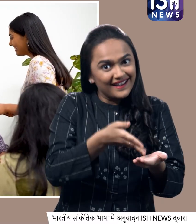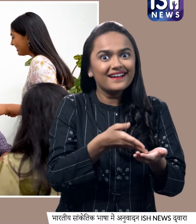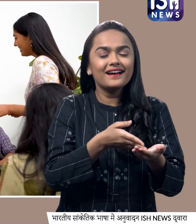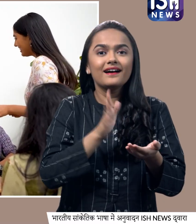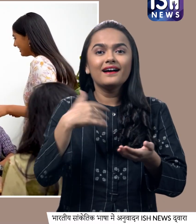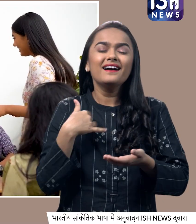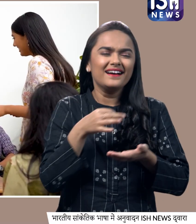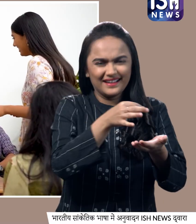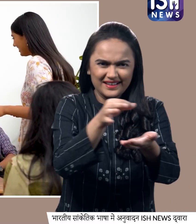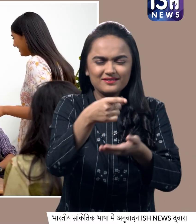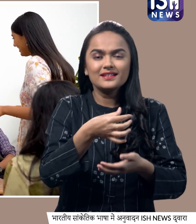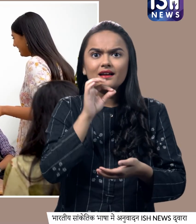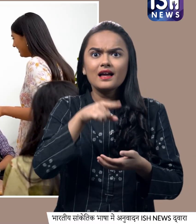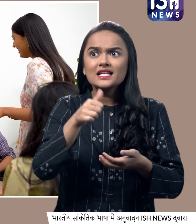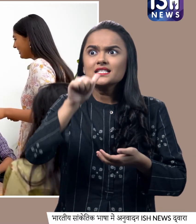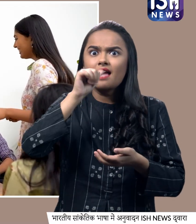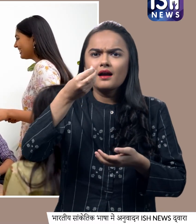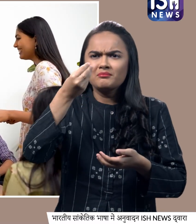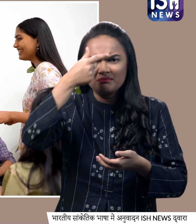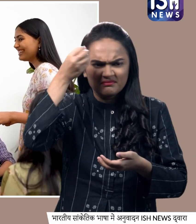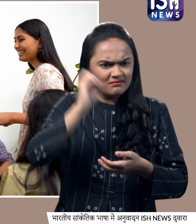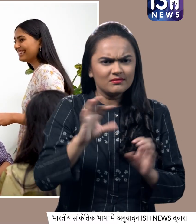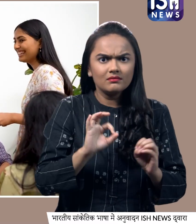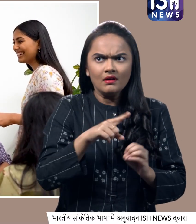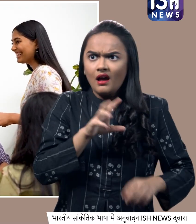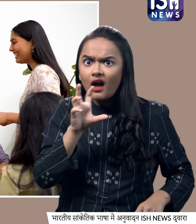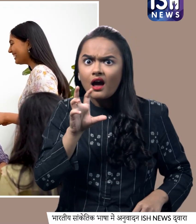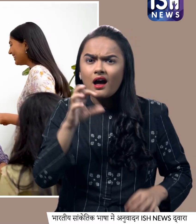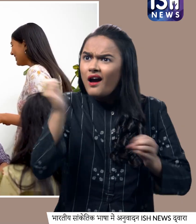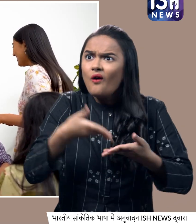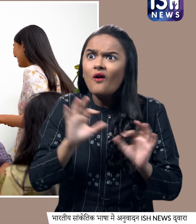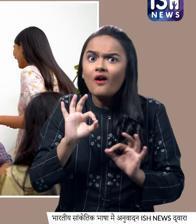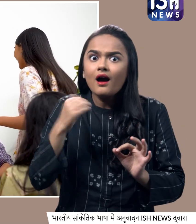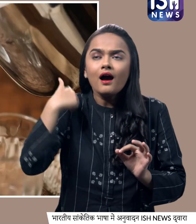And when we tell them it has no tea leaves, they always ask us for the recipe